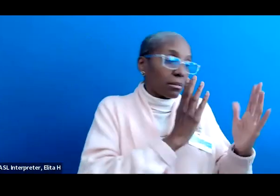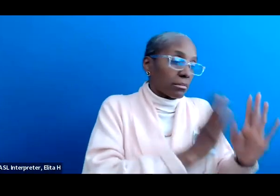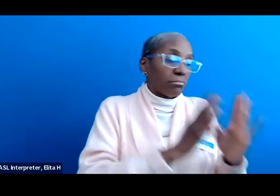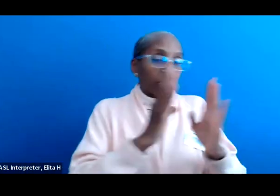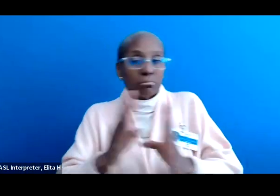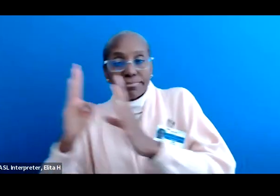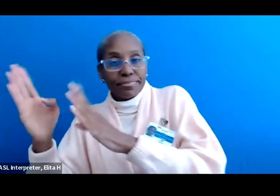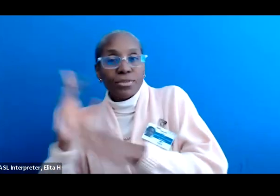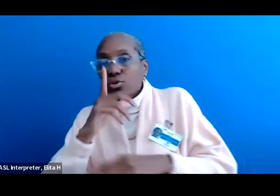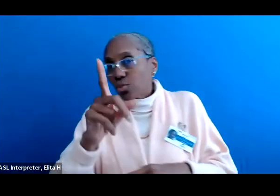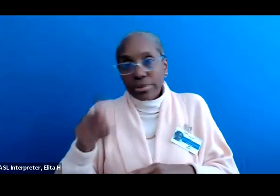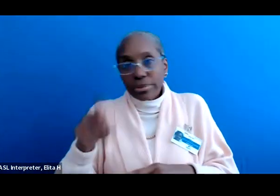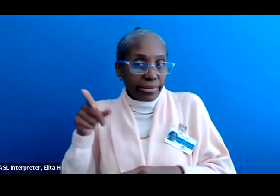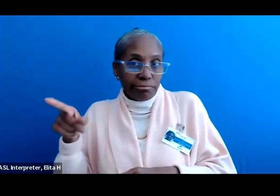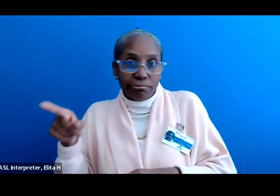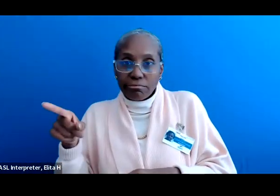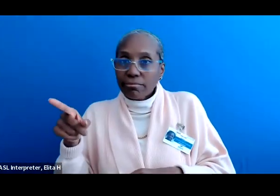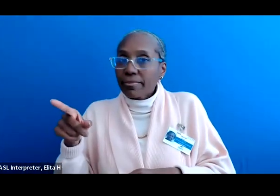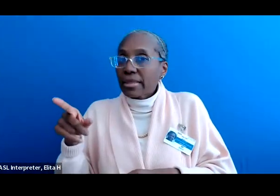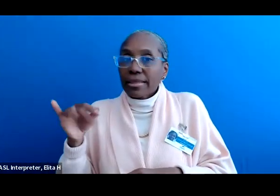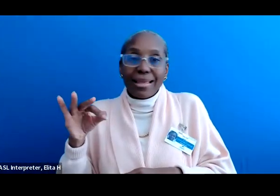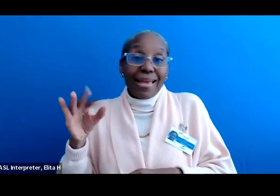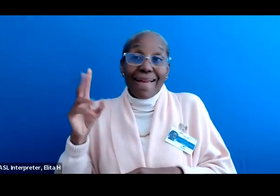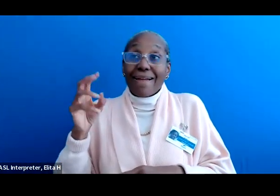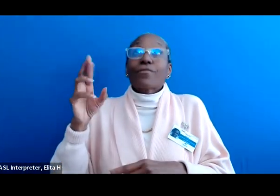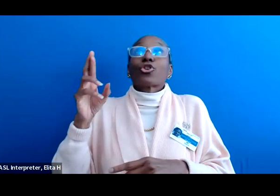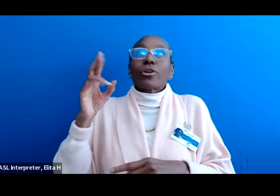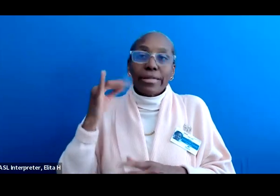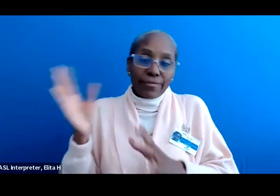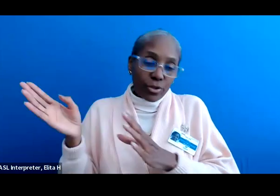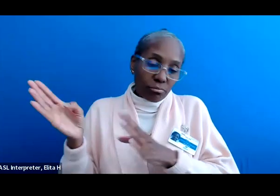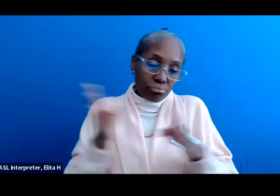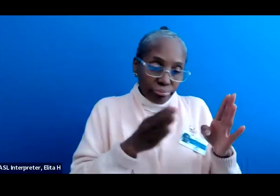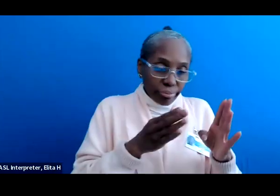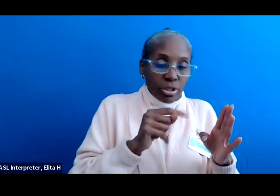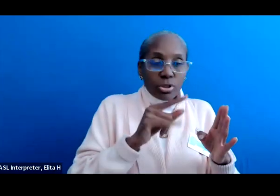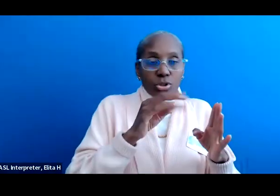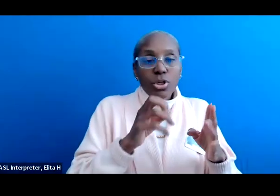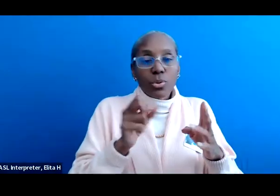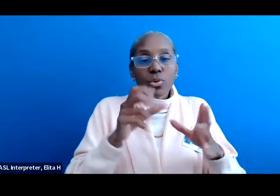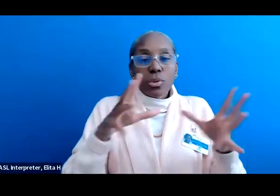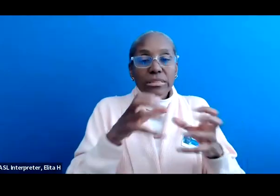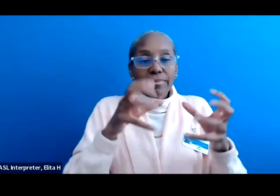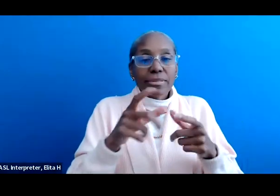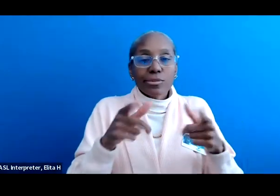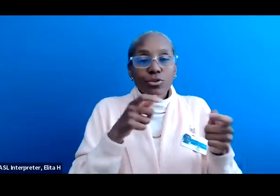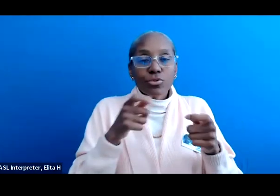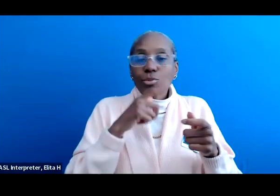You won't need that if, even ever. If you get the tone or spasms under control, you don't need to advance